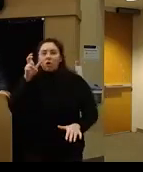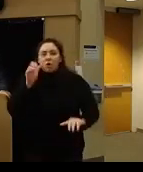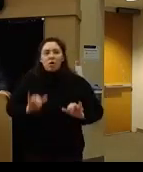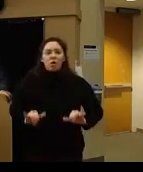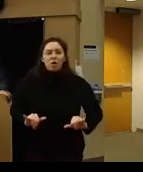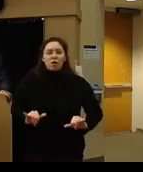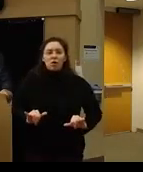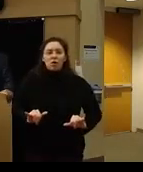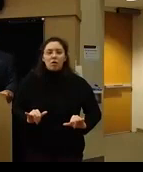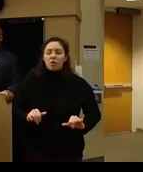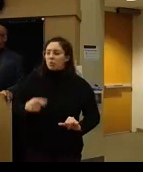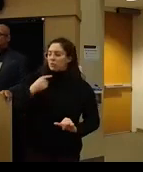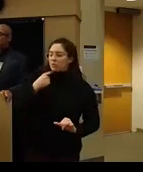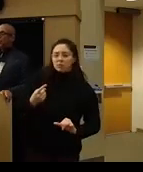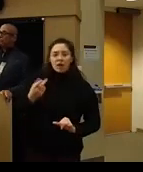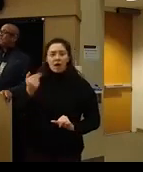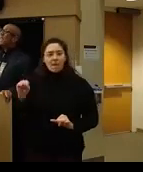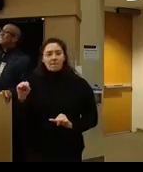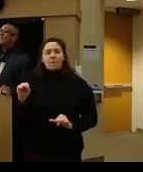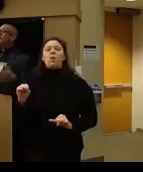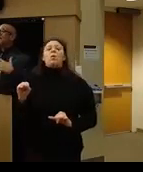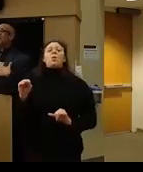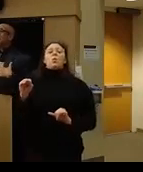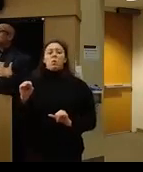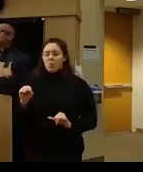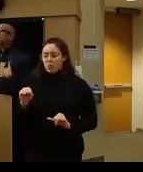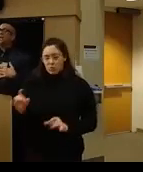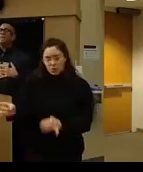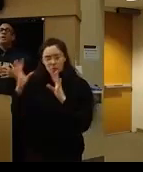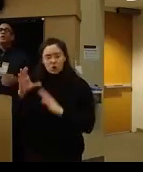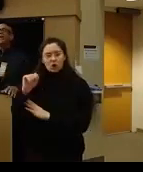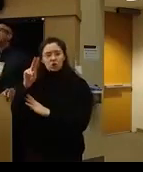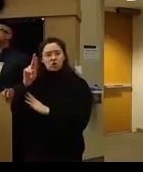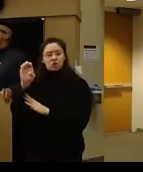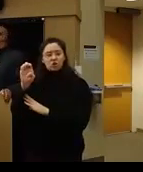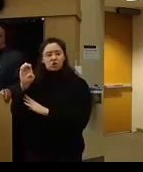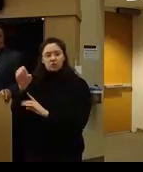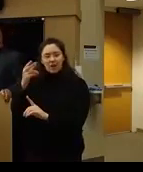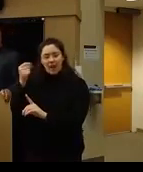right and he said to ham curse be Canan not ham he didn't curse ham he cursed Ham's descendance